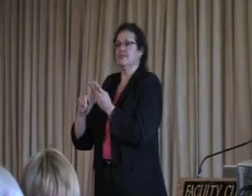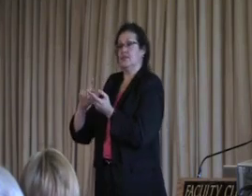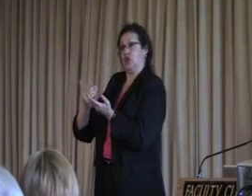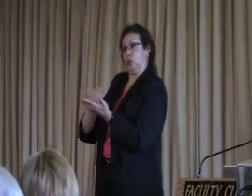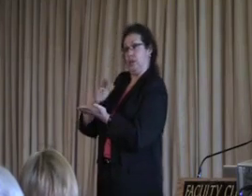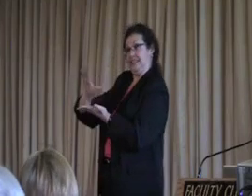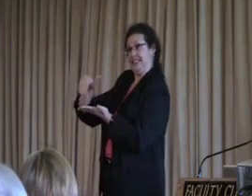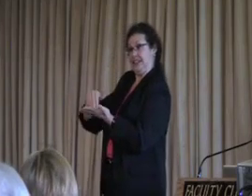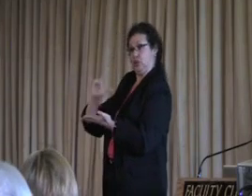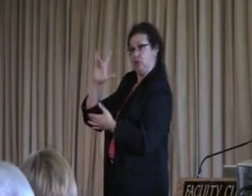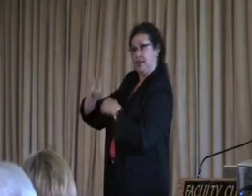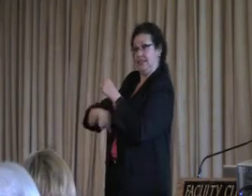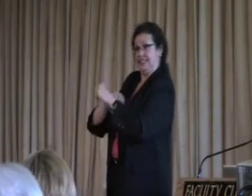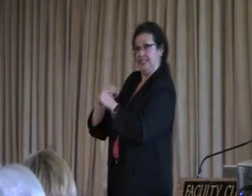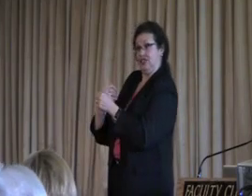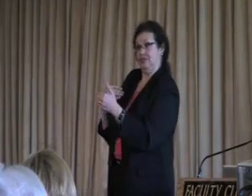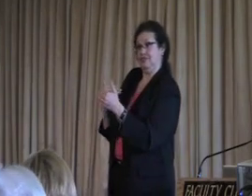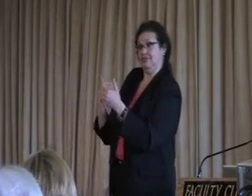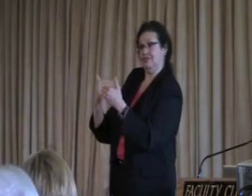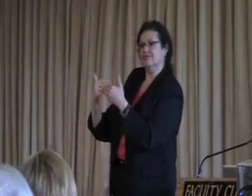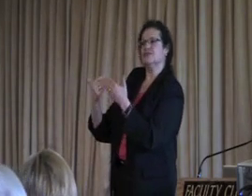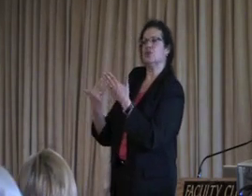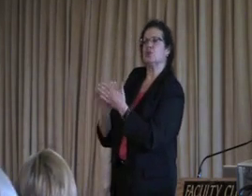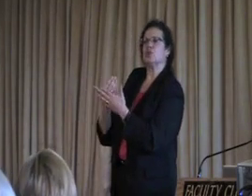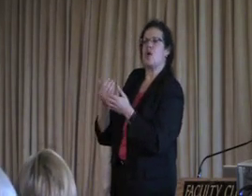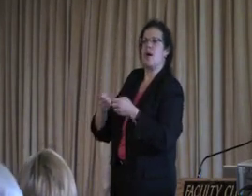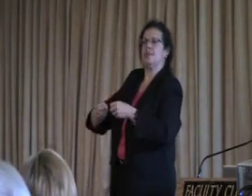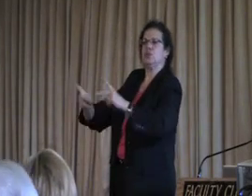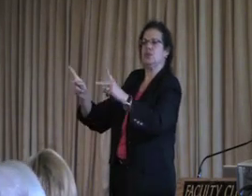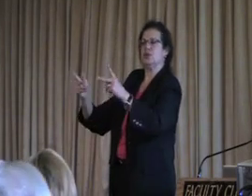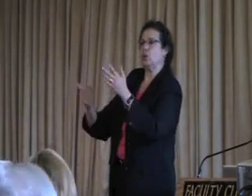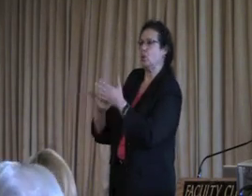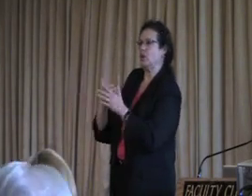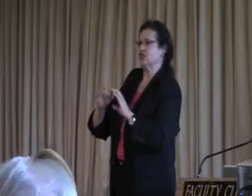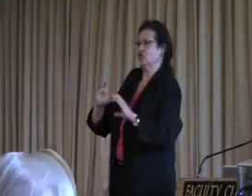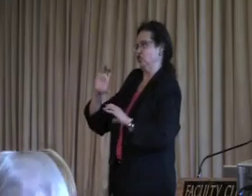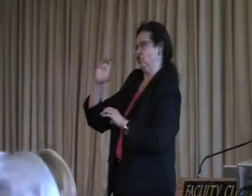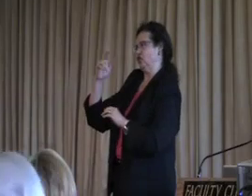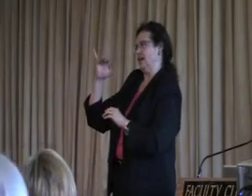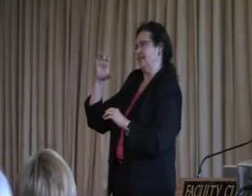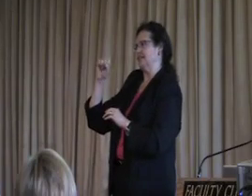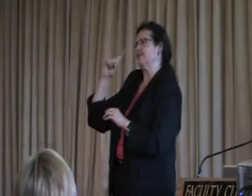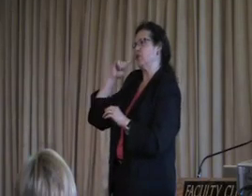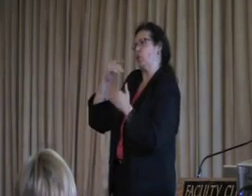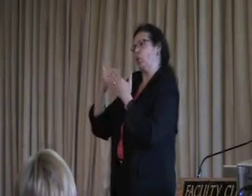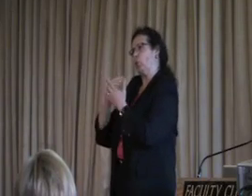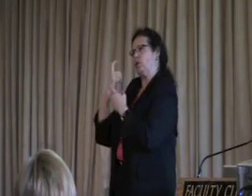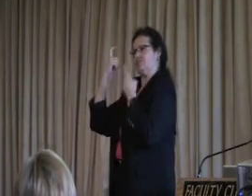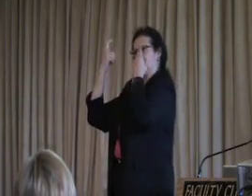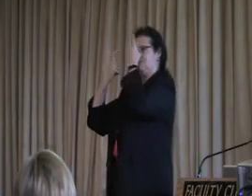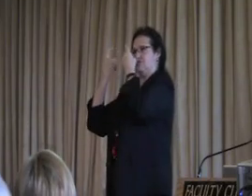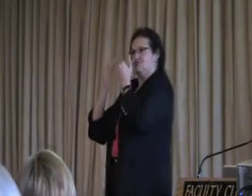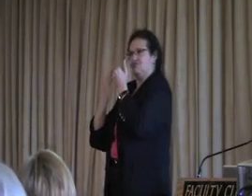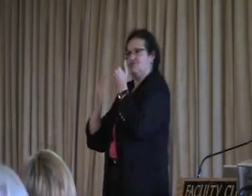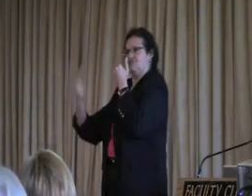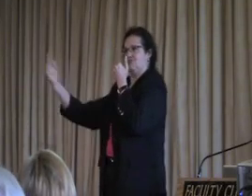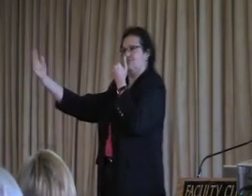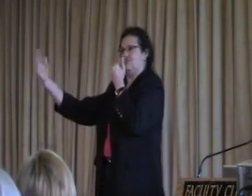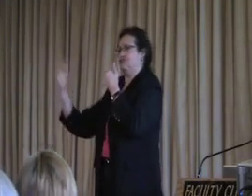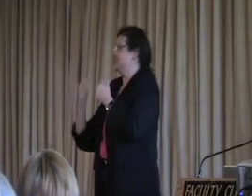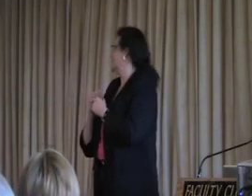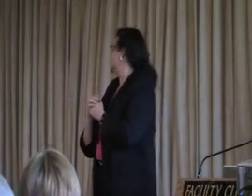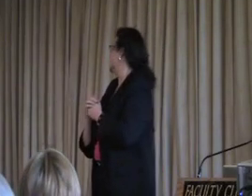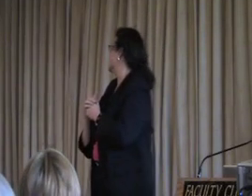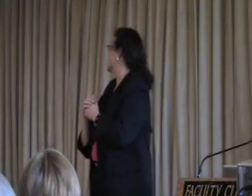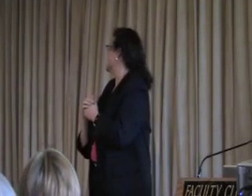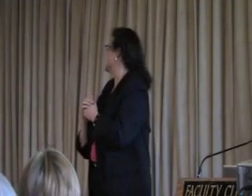because of spring, and it's about Daffodils, but also just the application to us and who